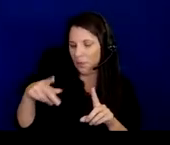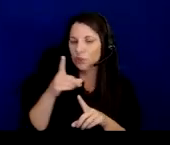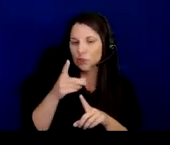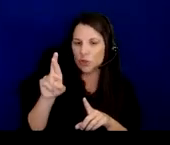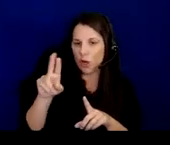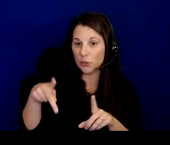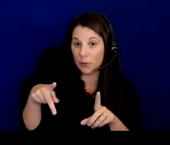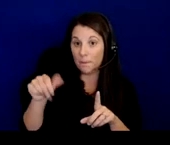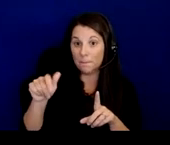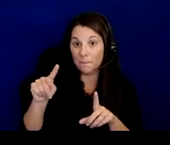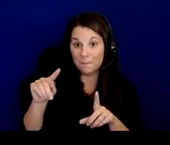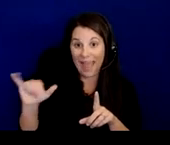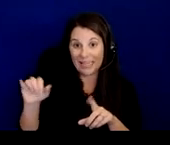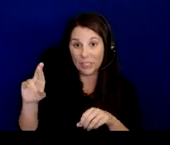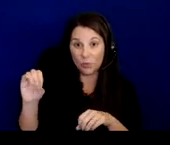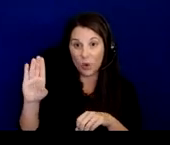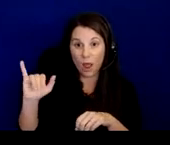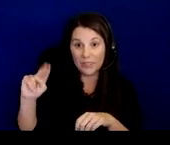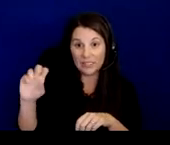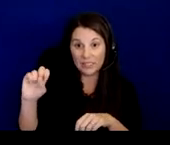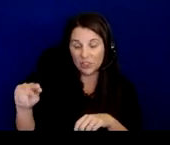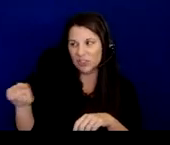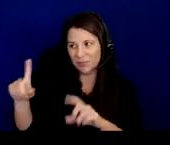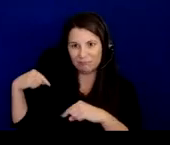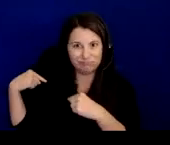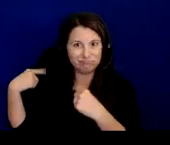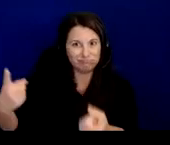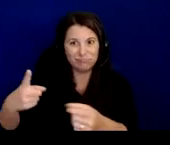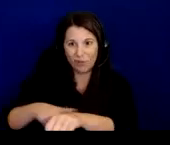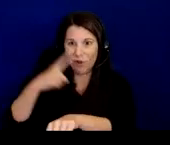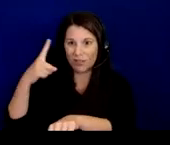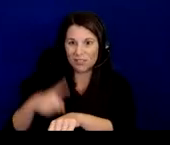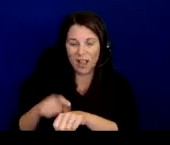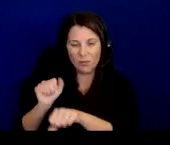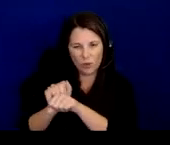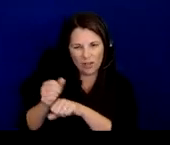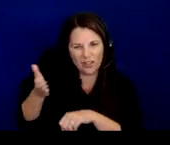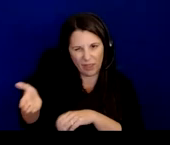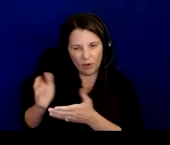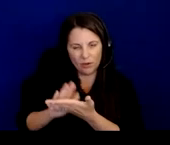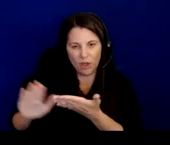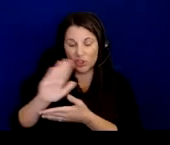she's been doing it for a very long time at that college. And She's gone through faculty, different faculty members, different administration,